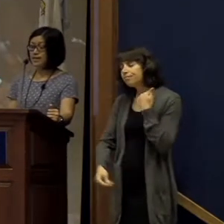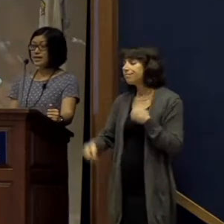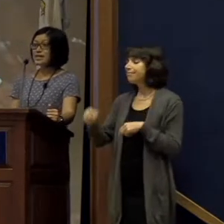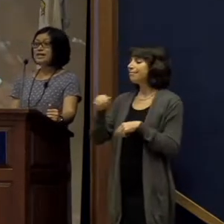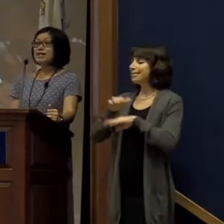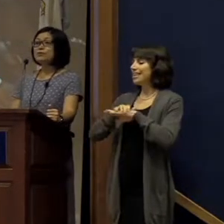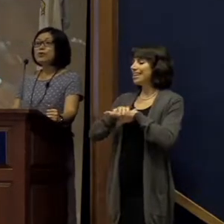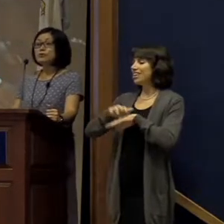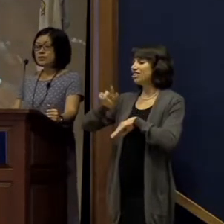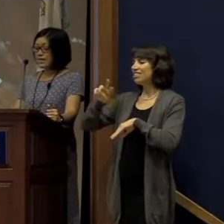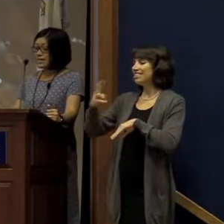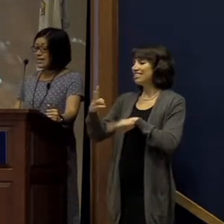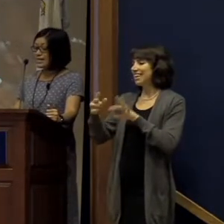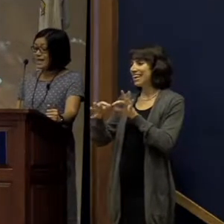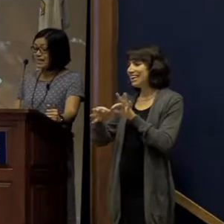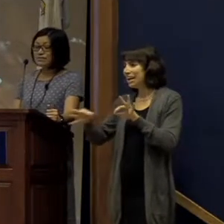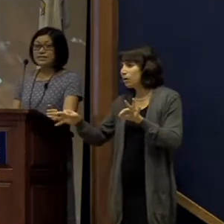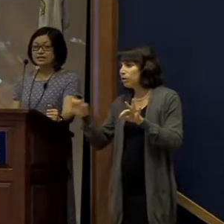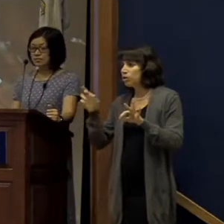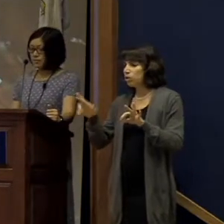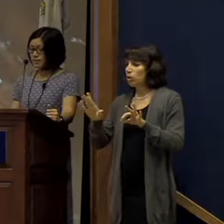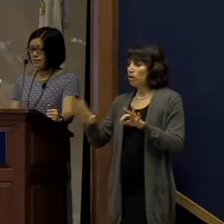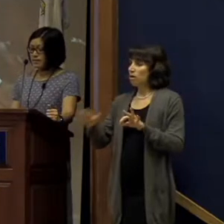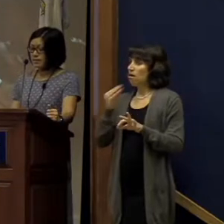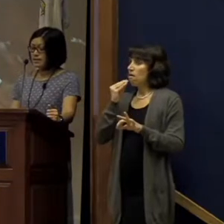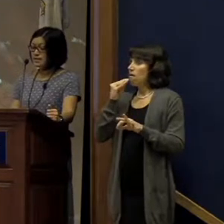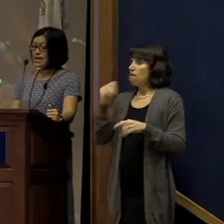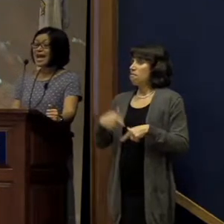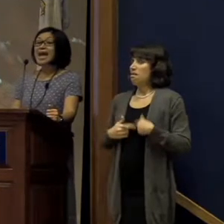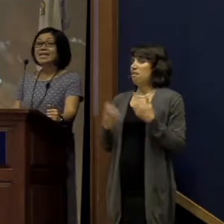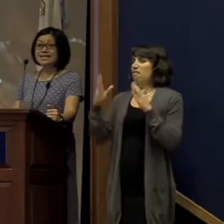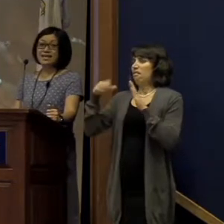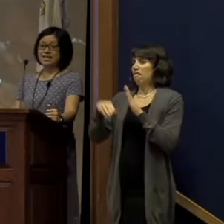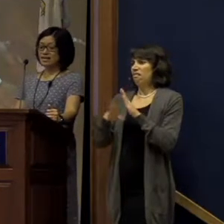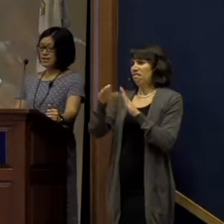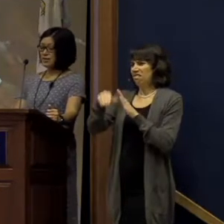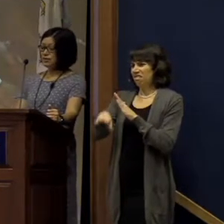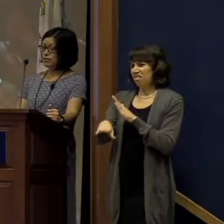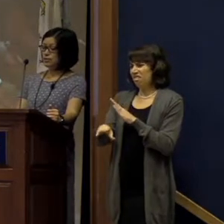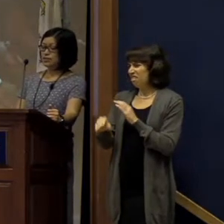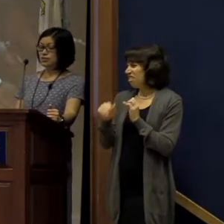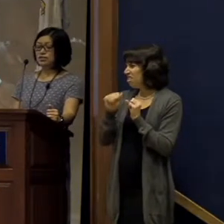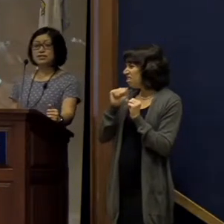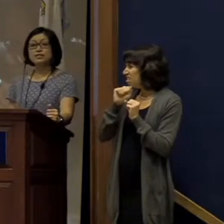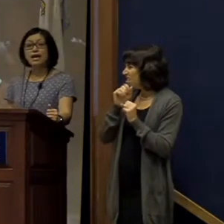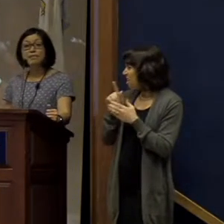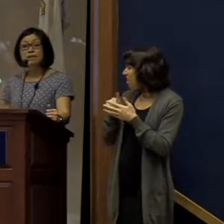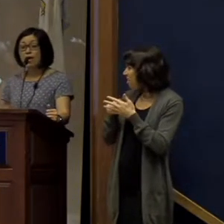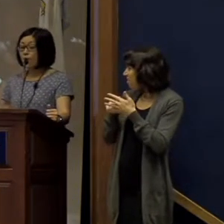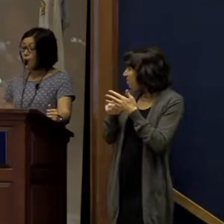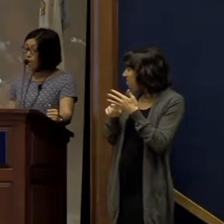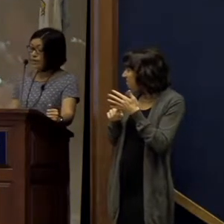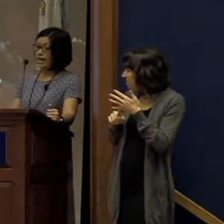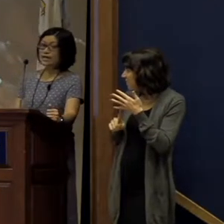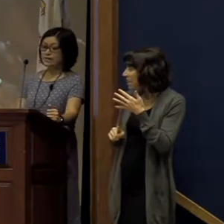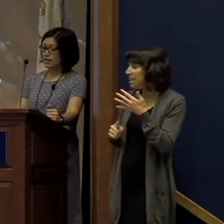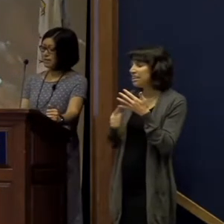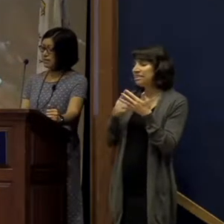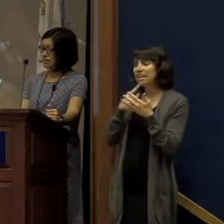Now note that none of these descriptors say anything about students interest in STEM or the academic abilities